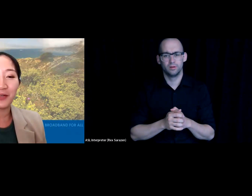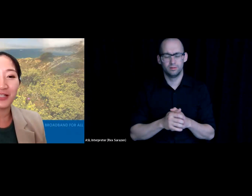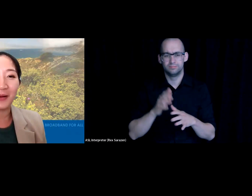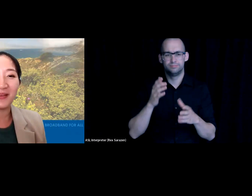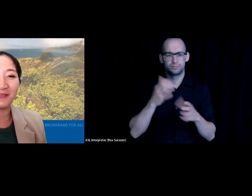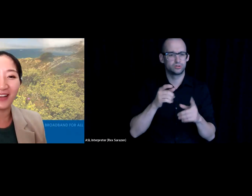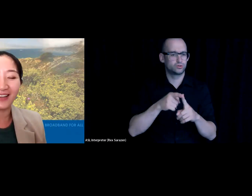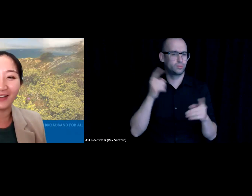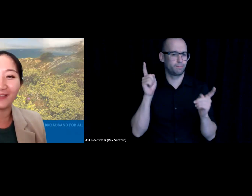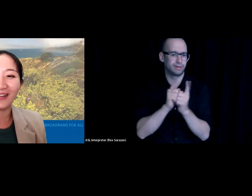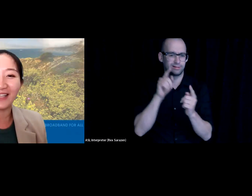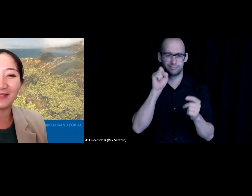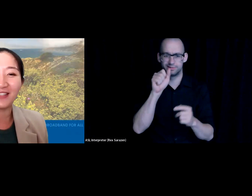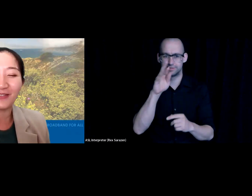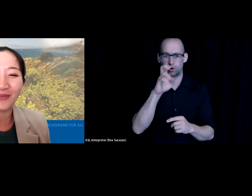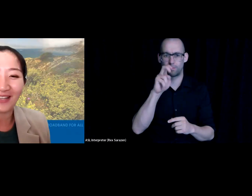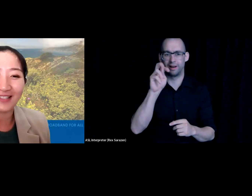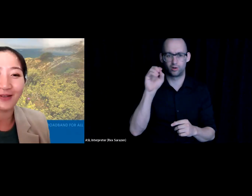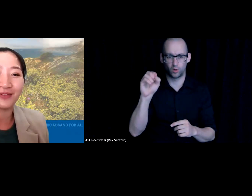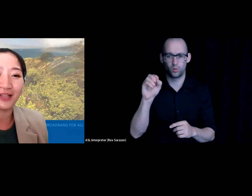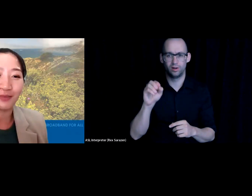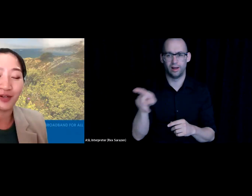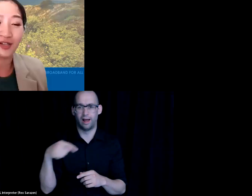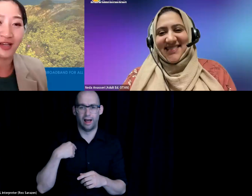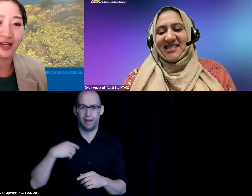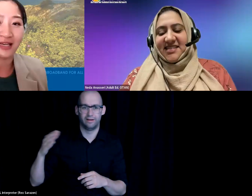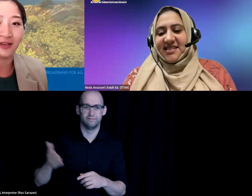workshop and invited here quite last minutes to join us. I really appreciate you taking